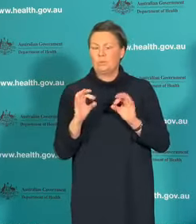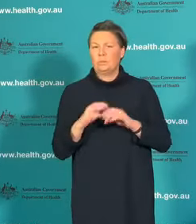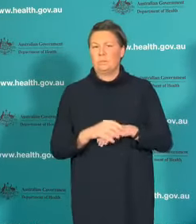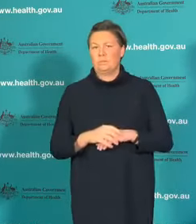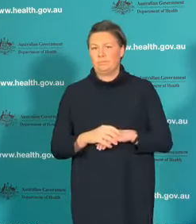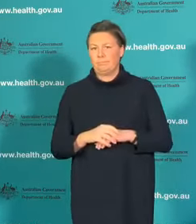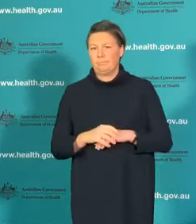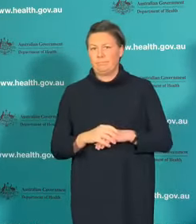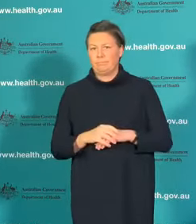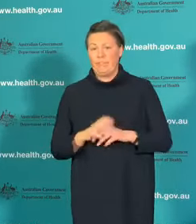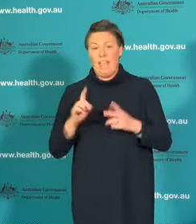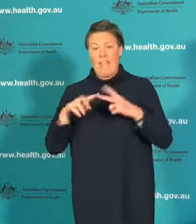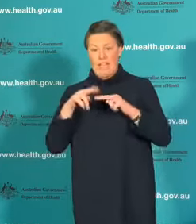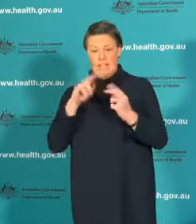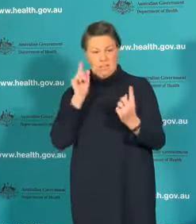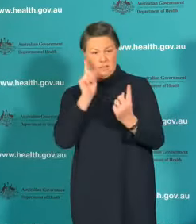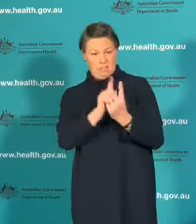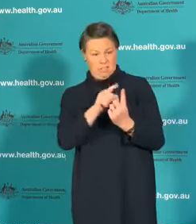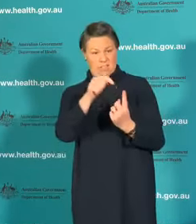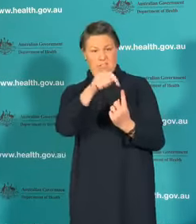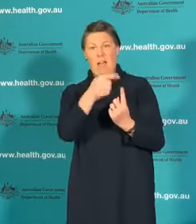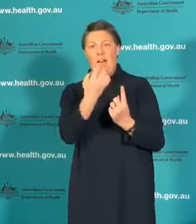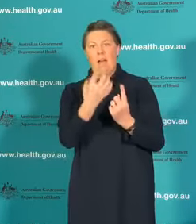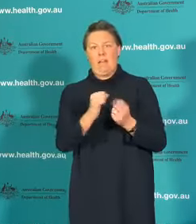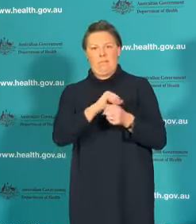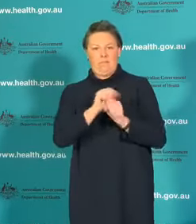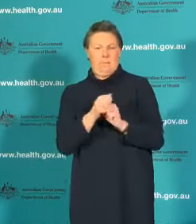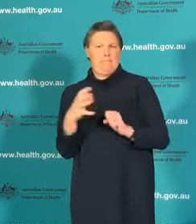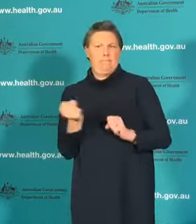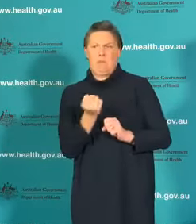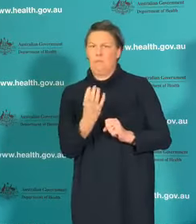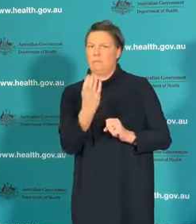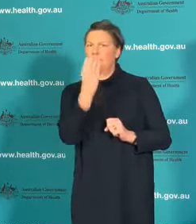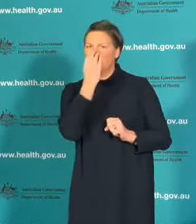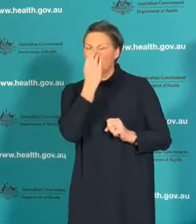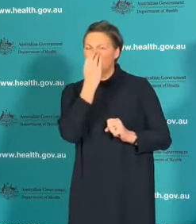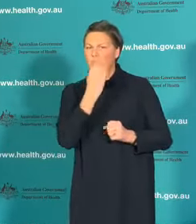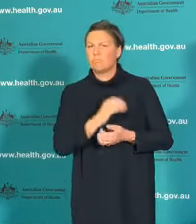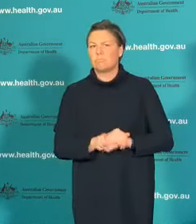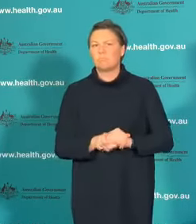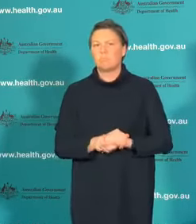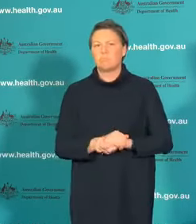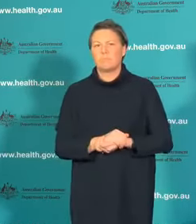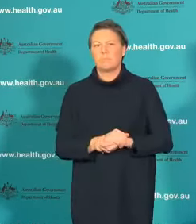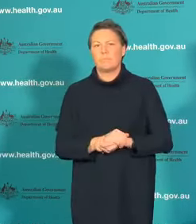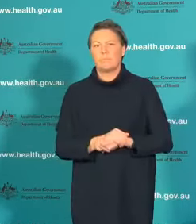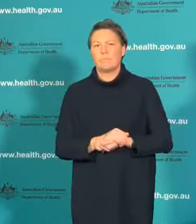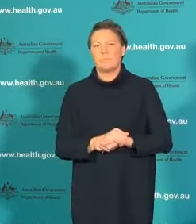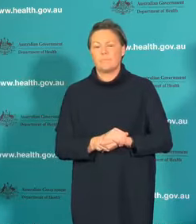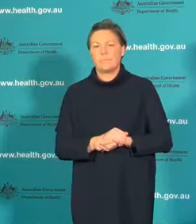people are working with people with COVID-19. So I have to have a look at the advice that the